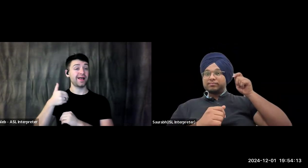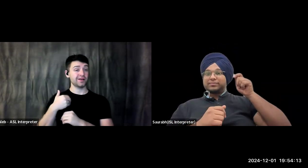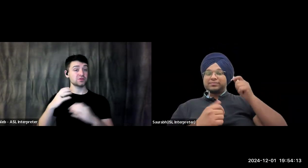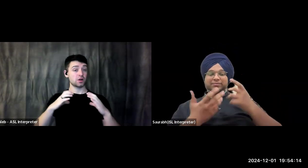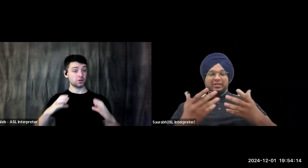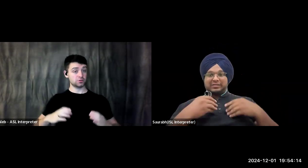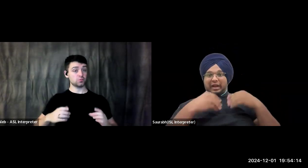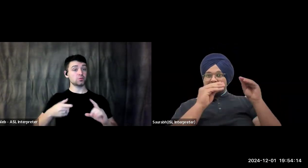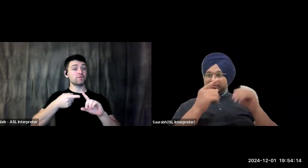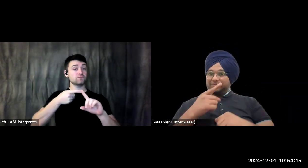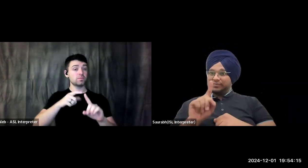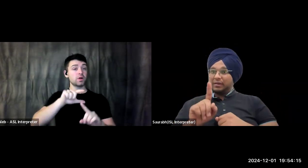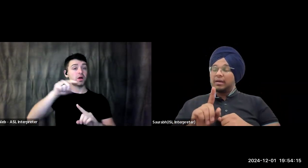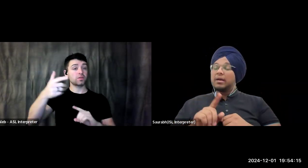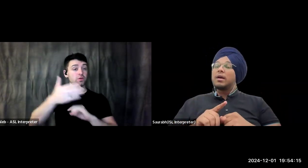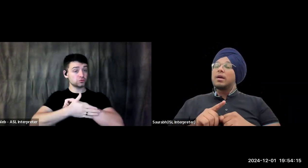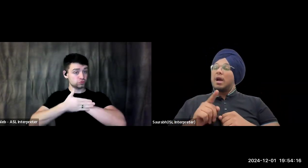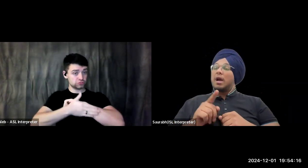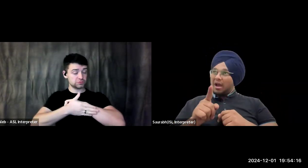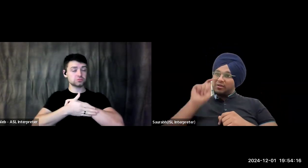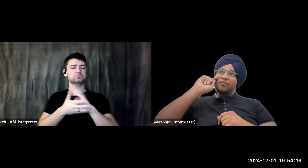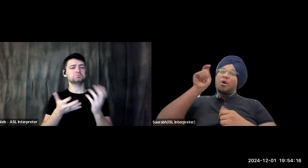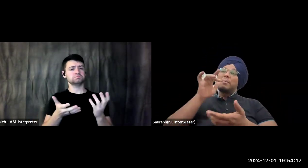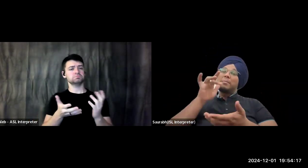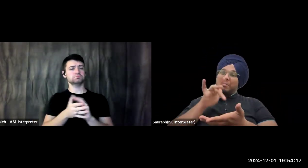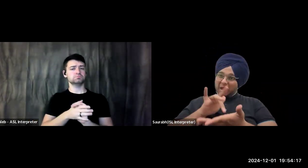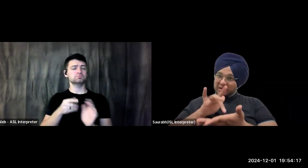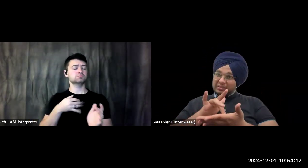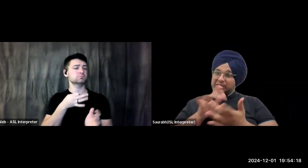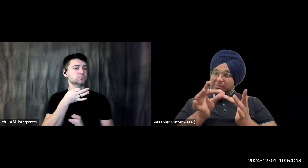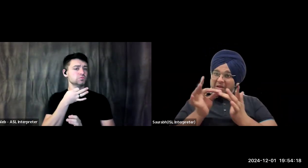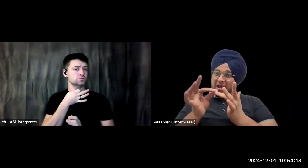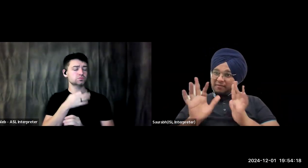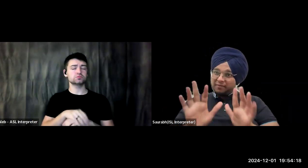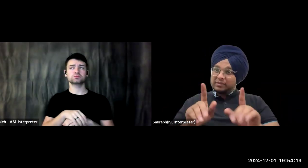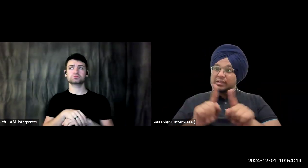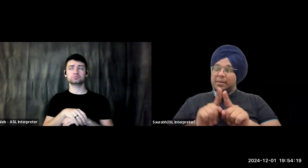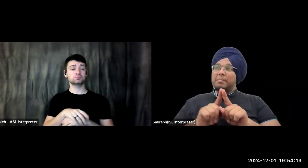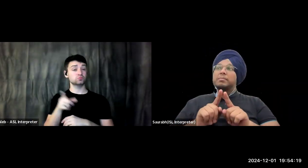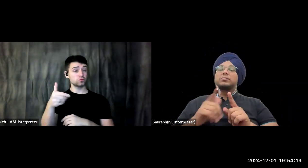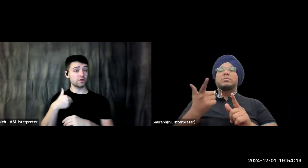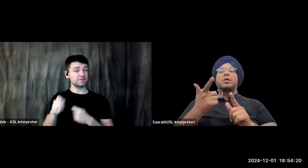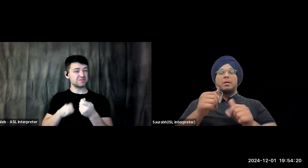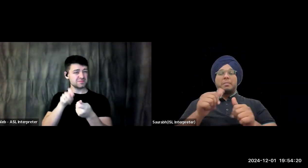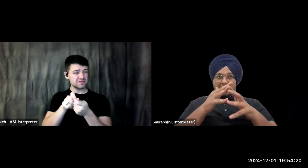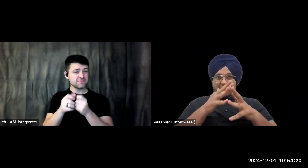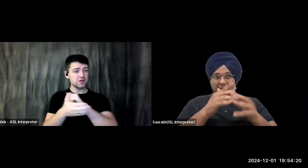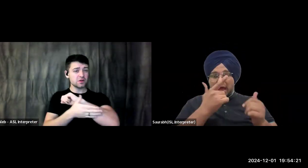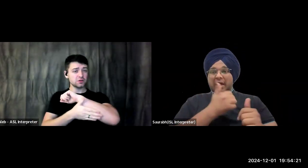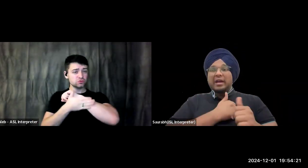Are there specific countries that you have sold this product to?